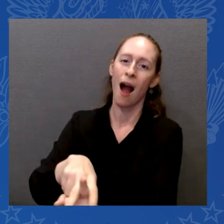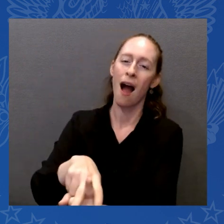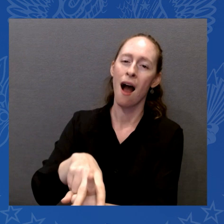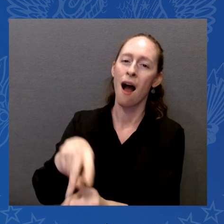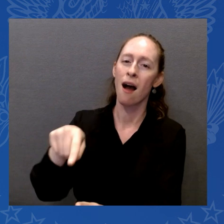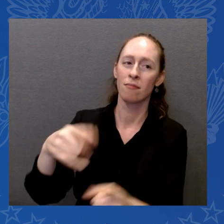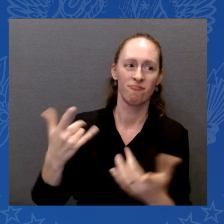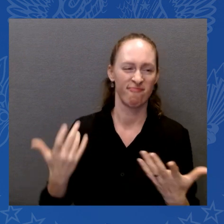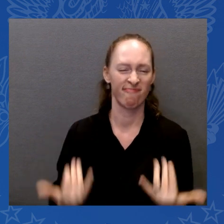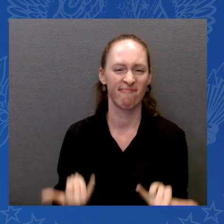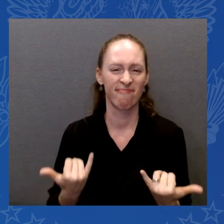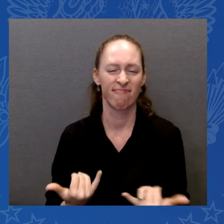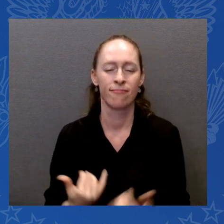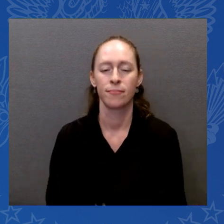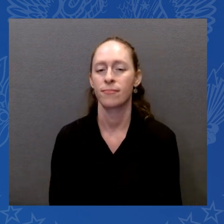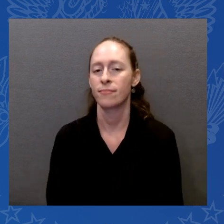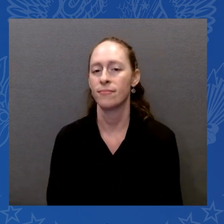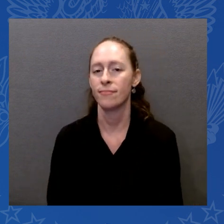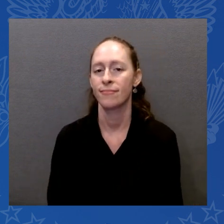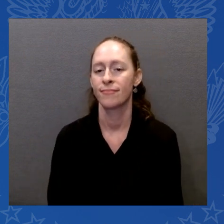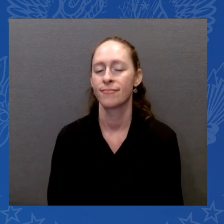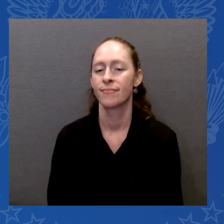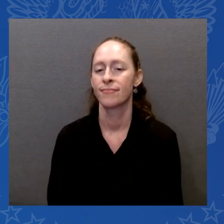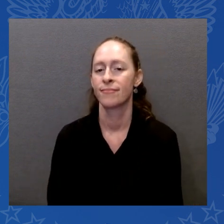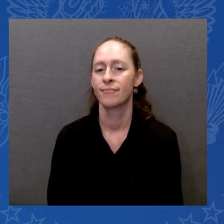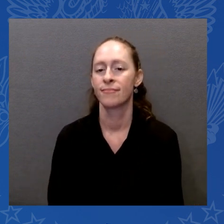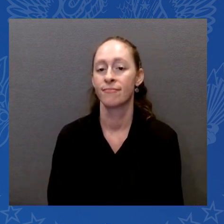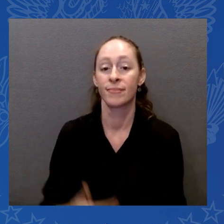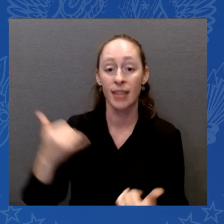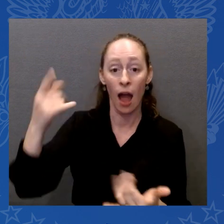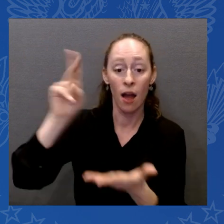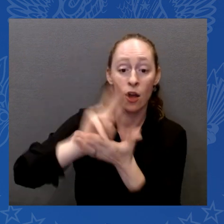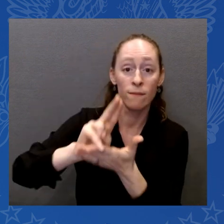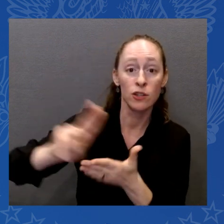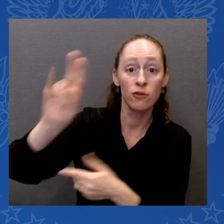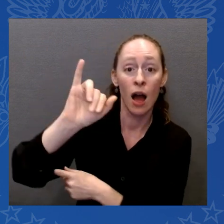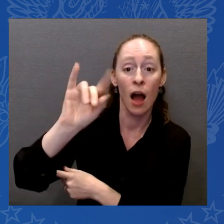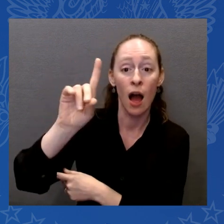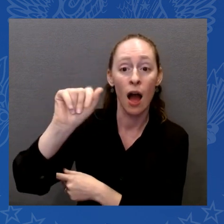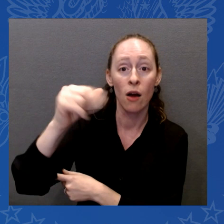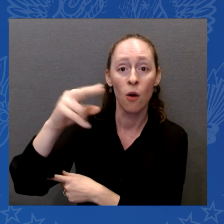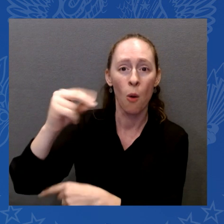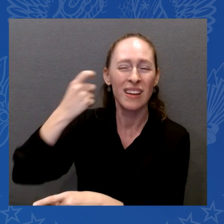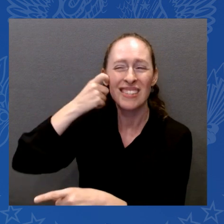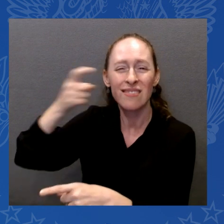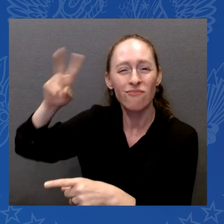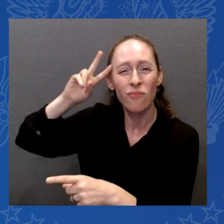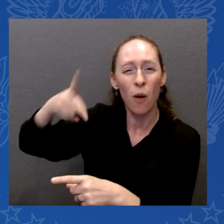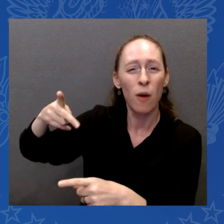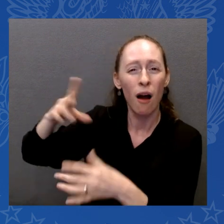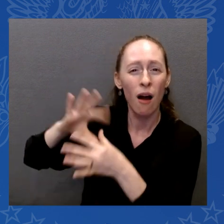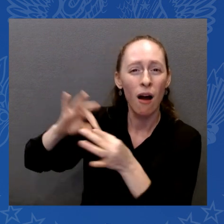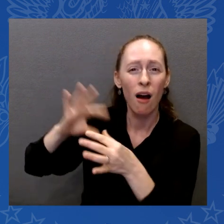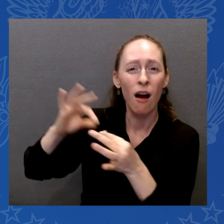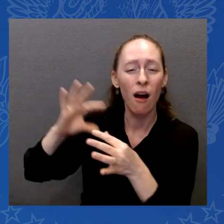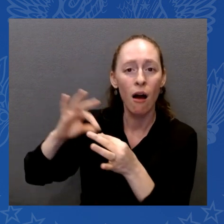as was mentioned by the Vice President. In fact, they told the university staff that they could get in trouble just for talking